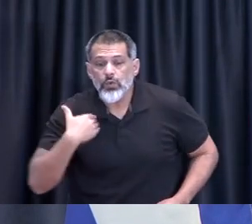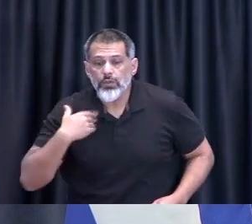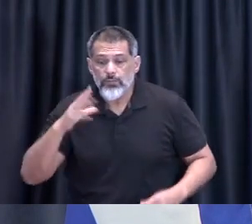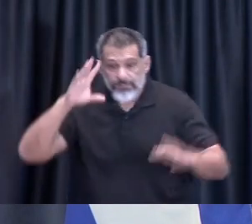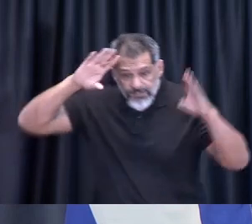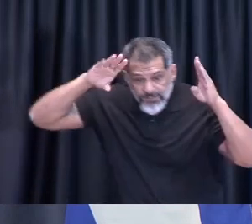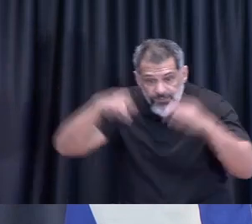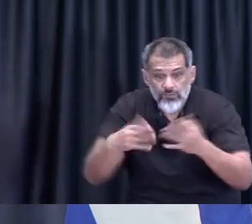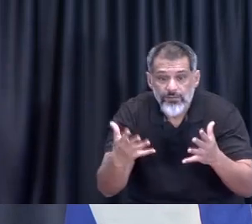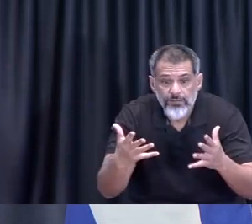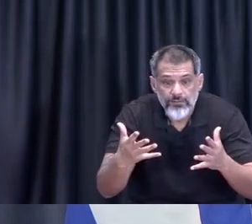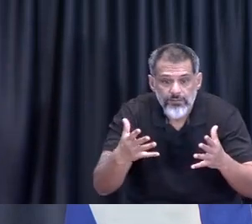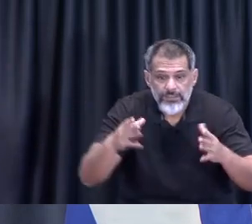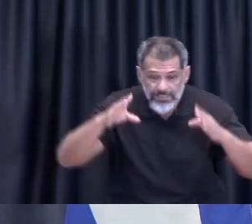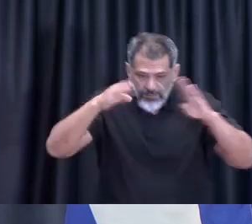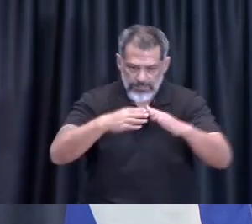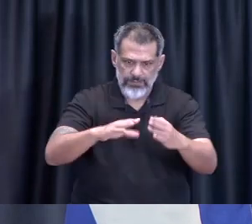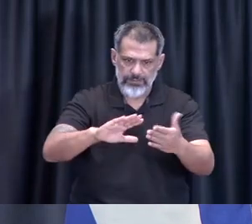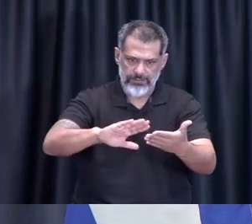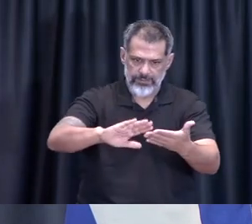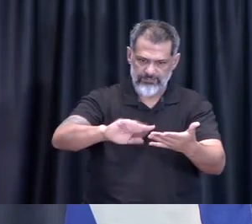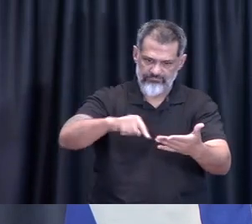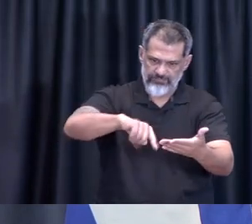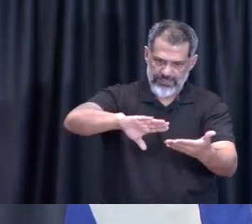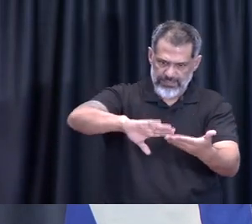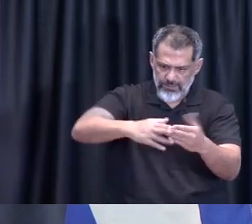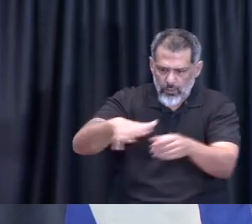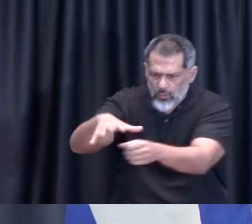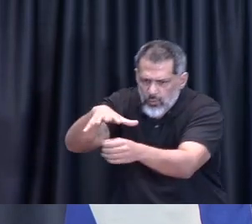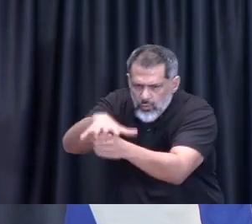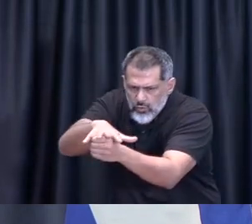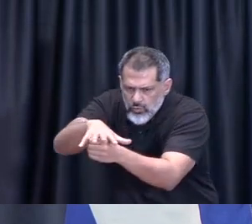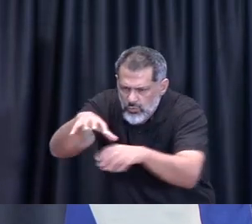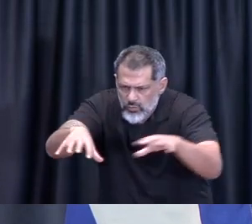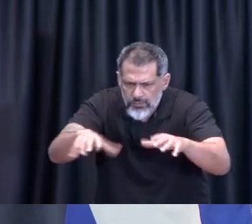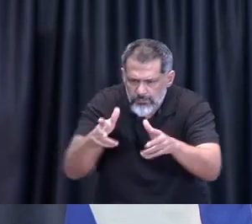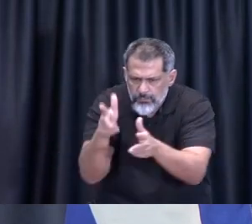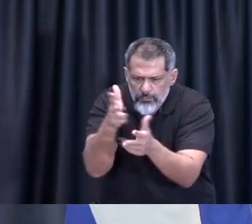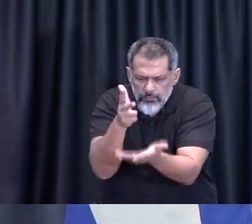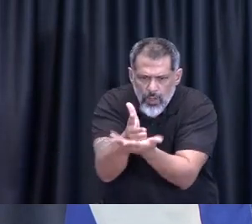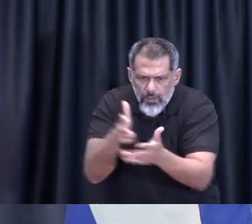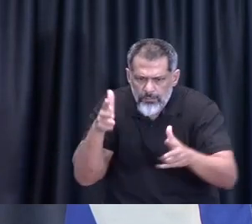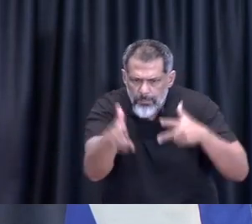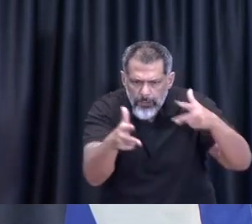hyper-local mobile and pop-up clinic strategy.